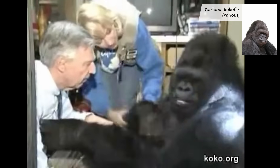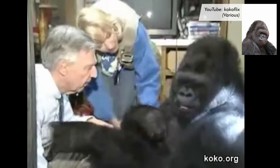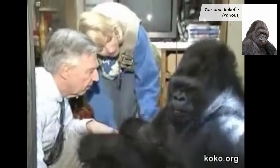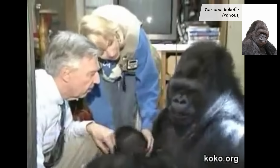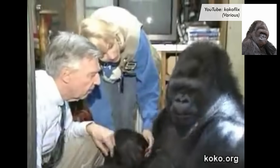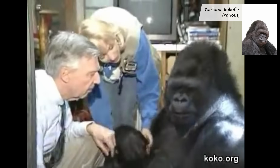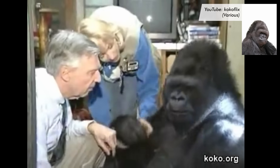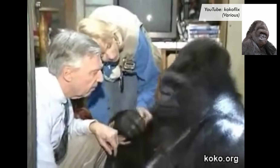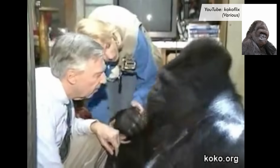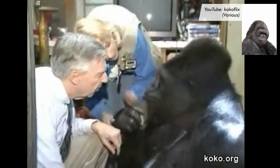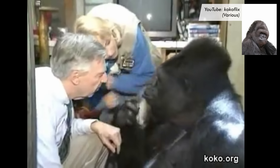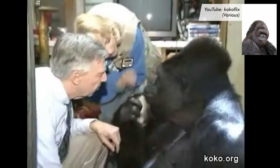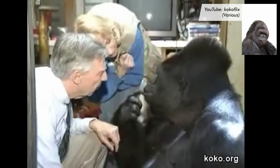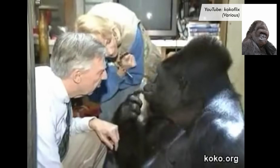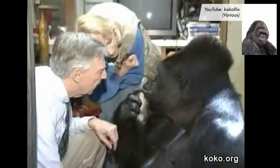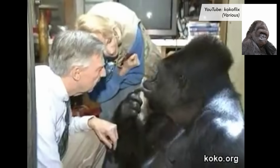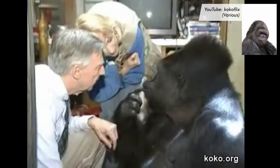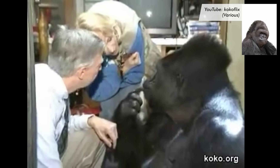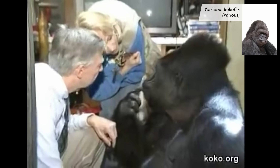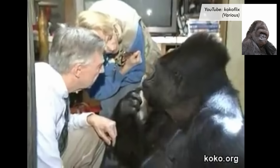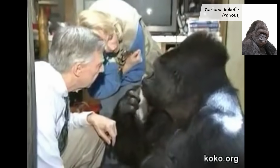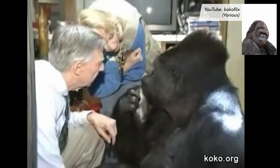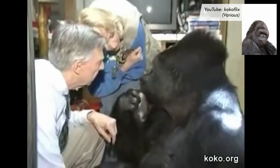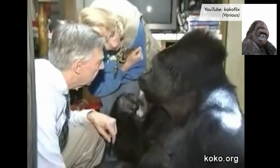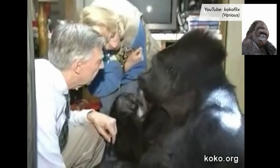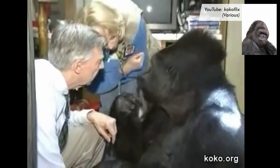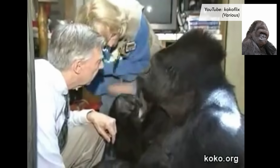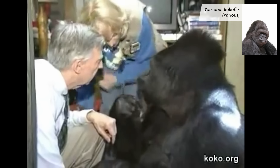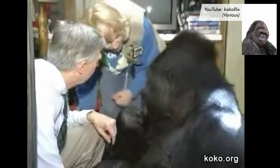[PATTERSON:] Can we talk? Can we talk a little bit about love? Frown!? Oh honey,